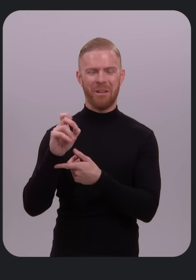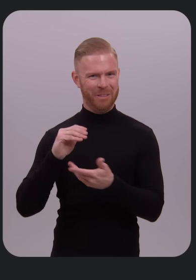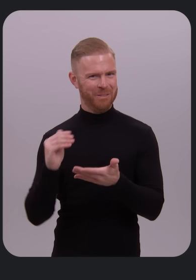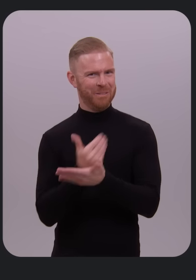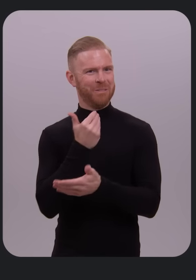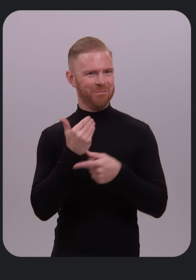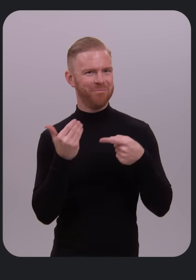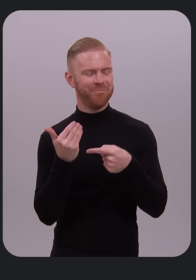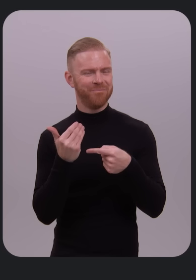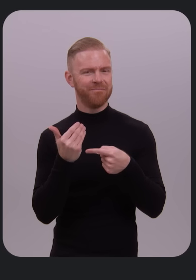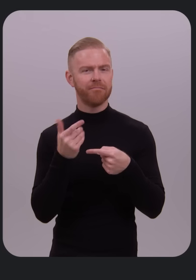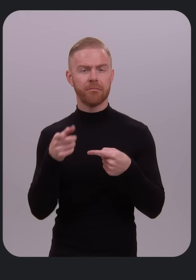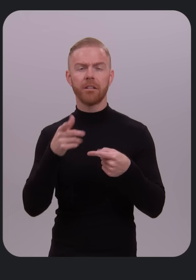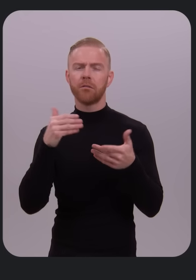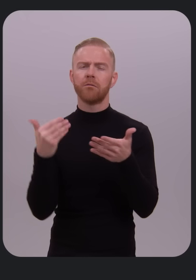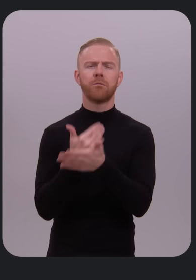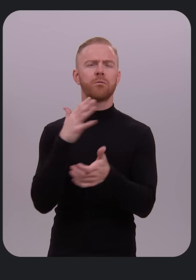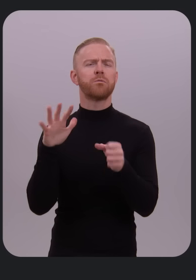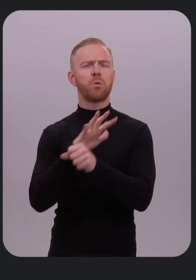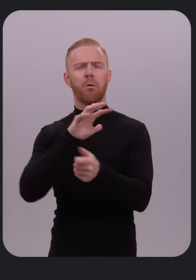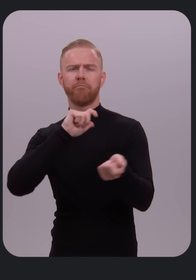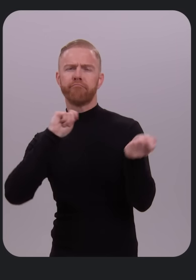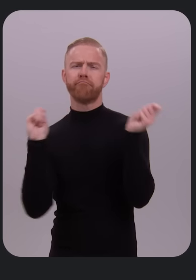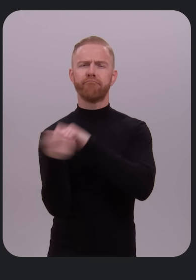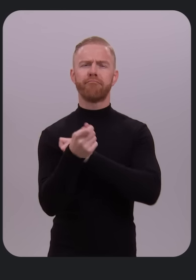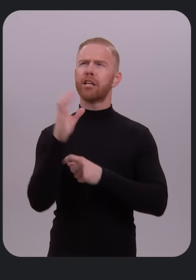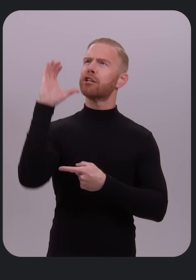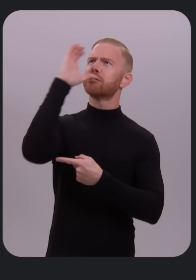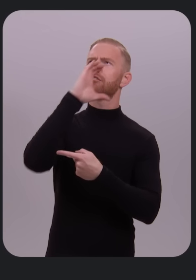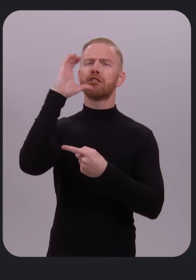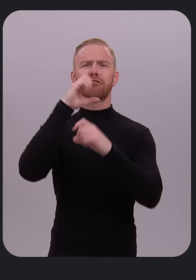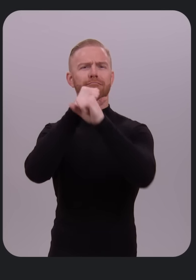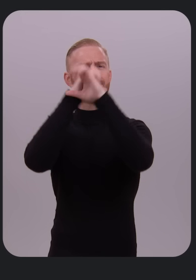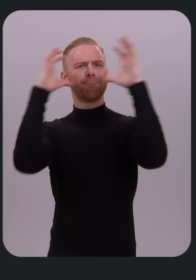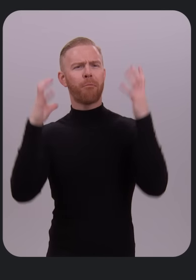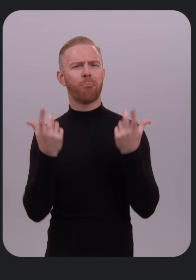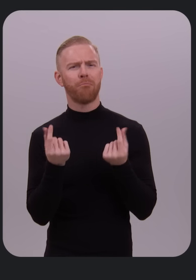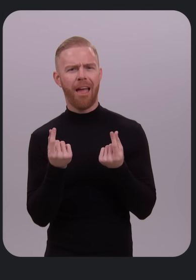It's a total reimagining of Search. With more advanced reasoning, you